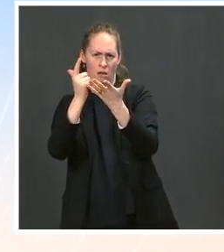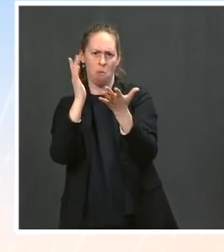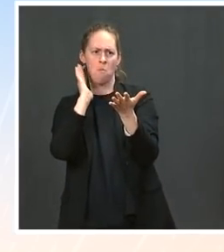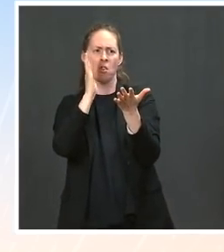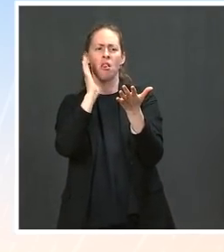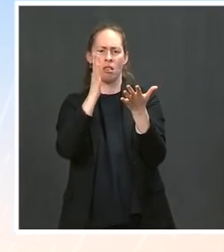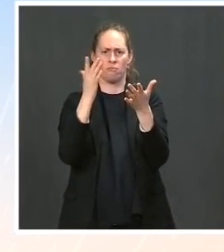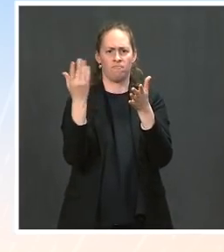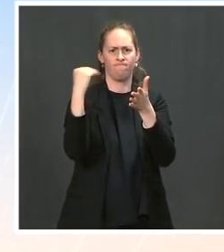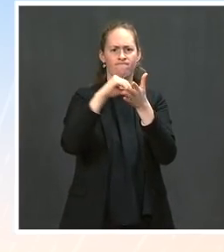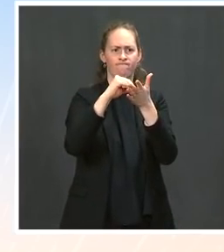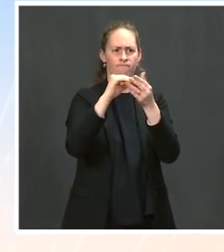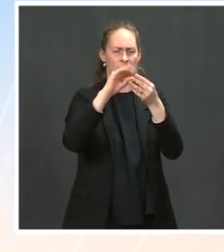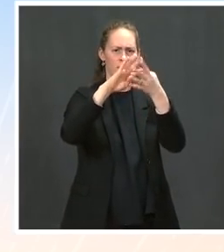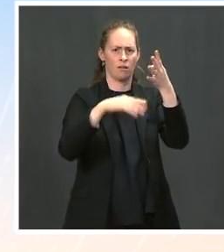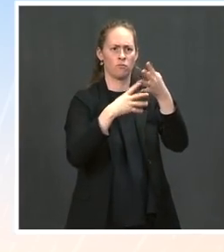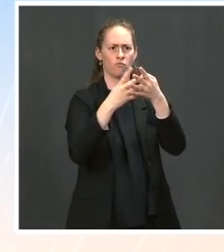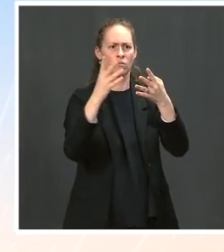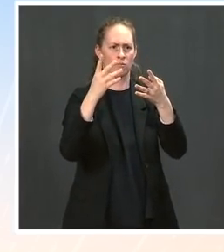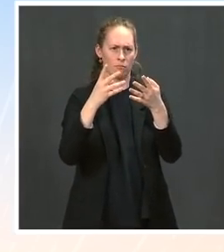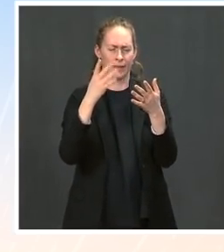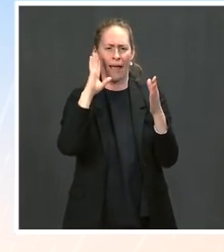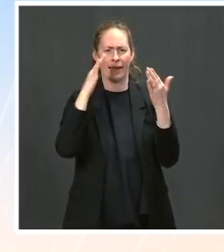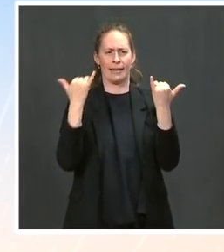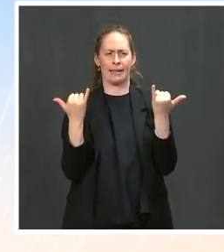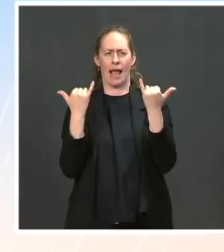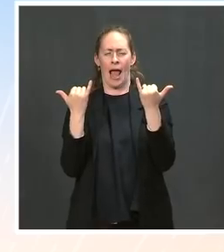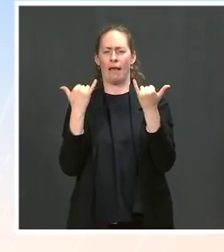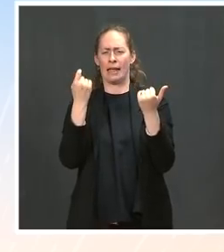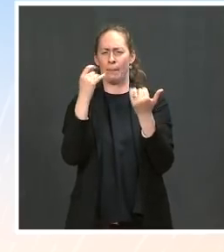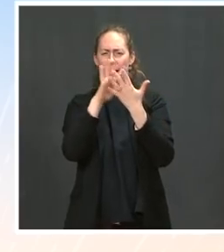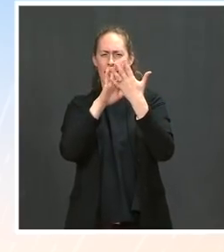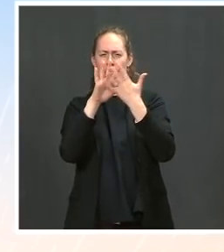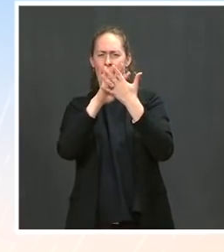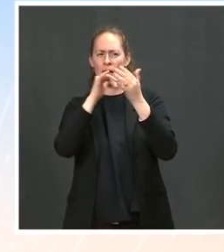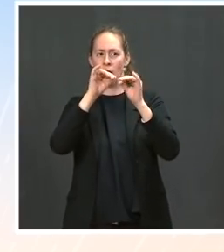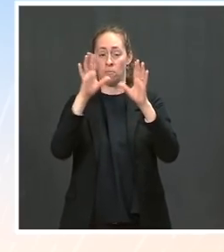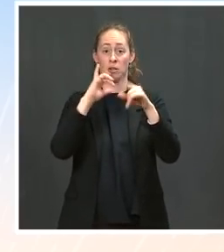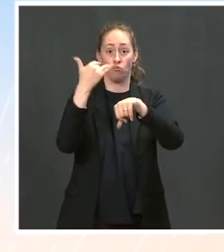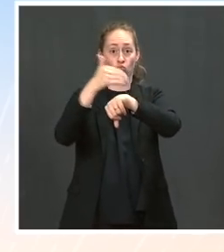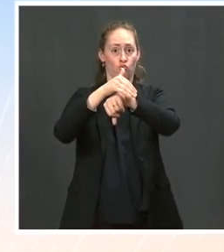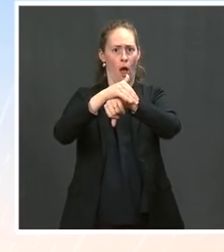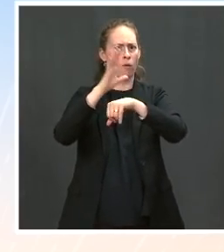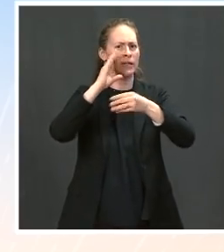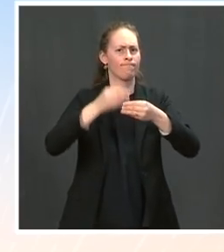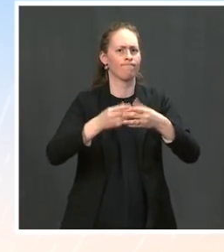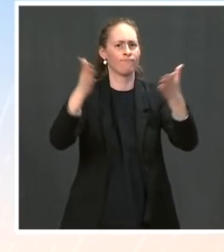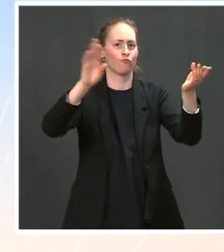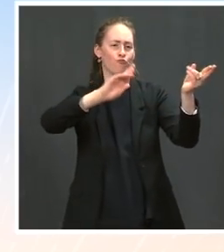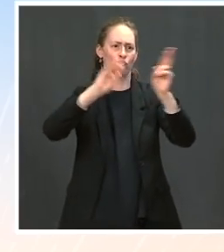So I know there's been kind of a mix of reporting out there, but we'll give you more of a full rundown later this evening.